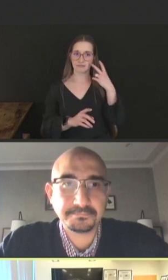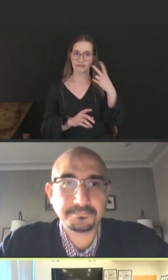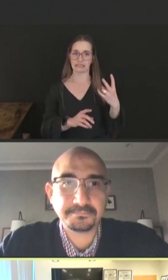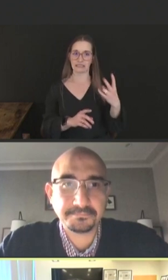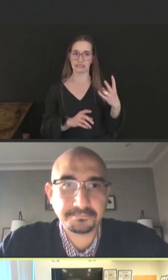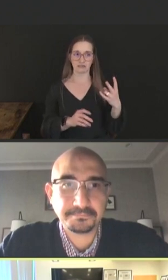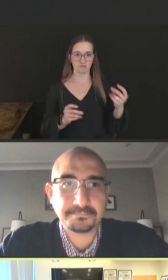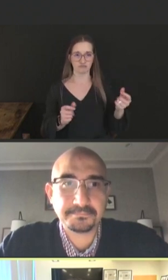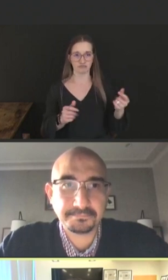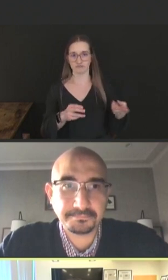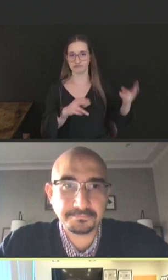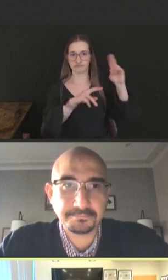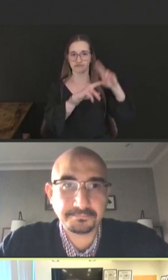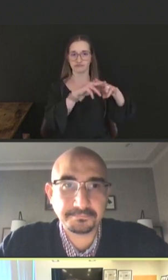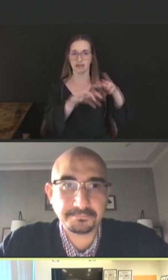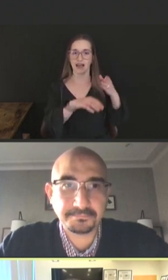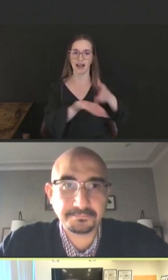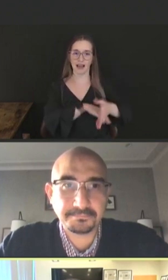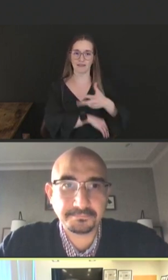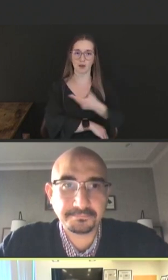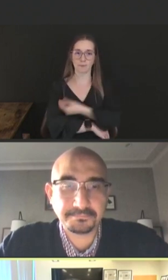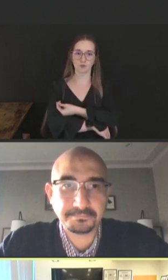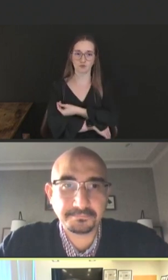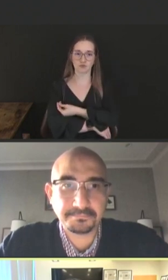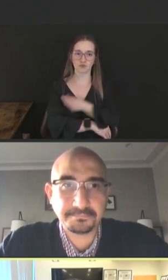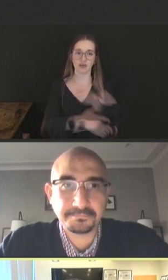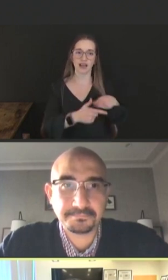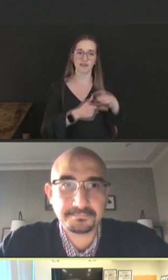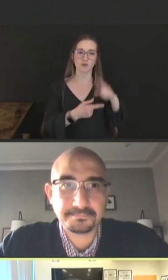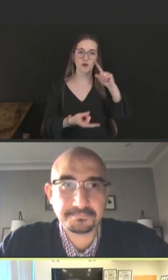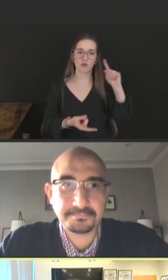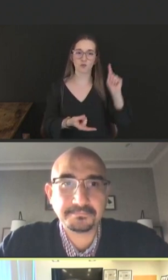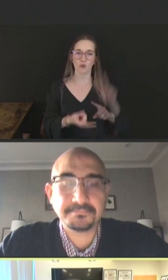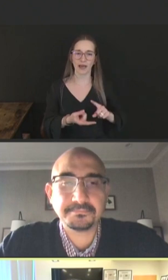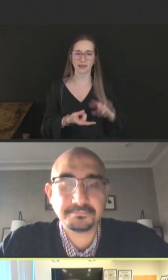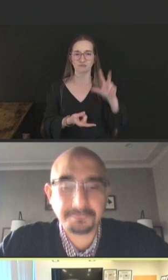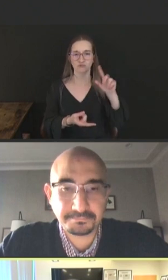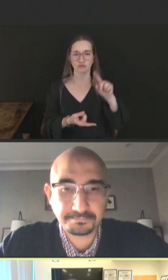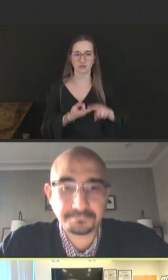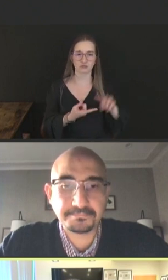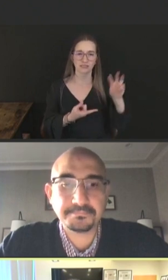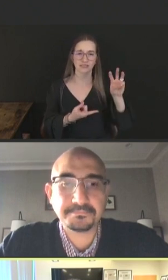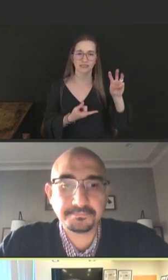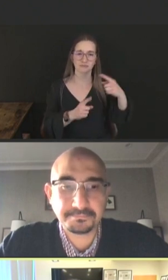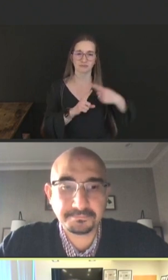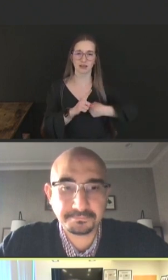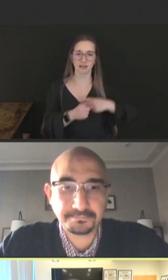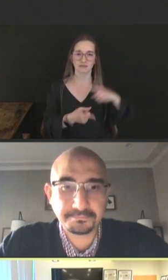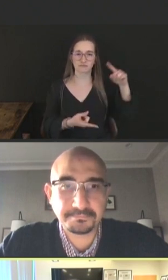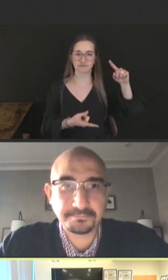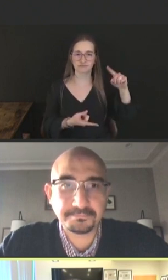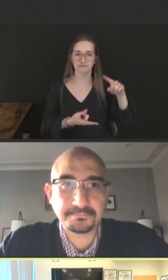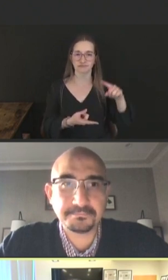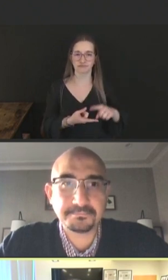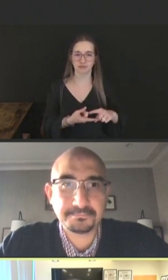and wanes in generally three to six months. Fortunately, there are the cellular responses.